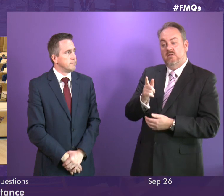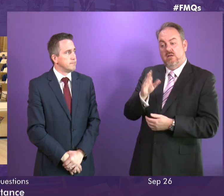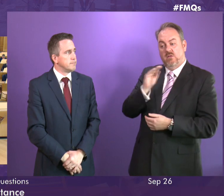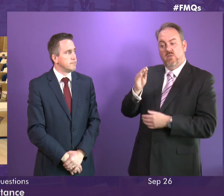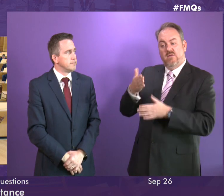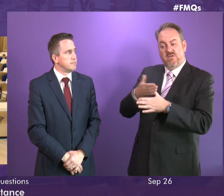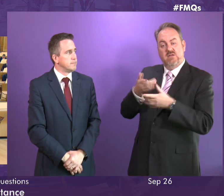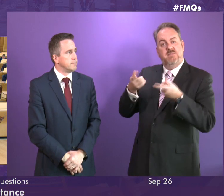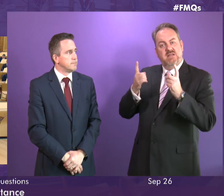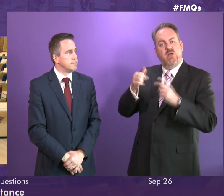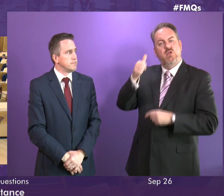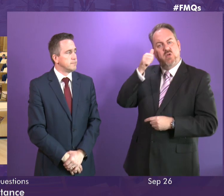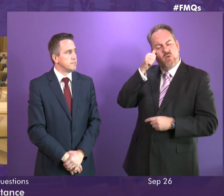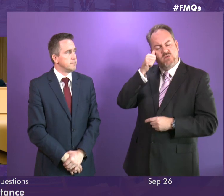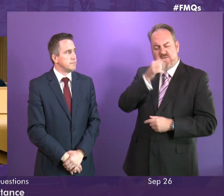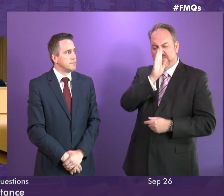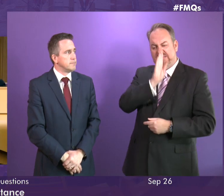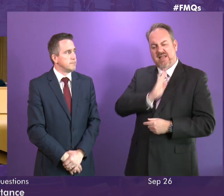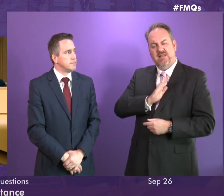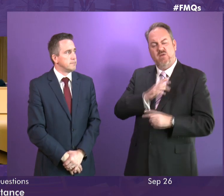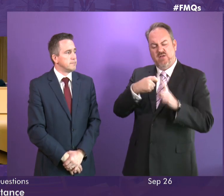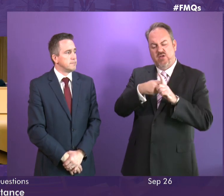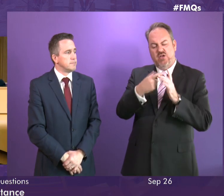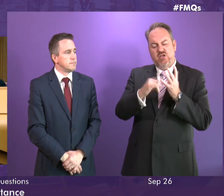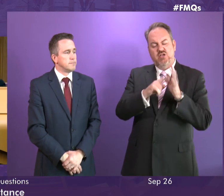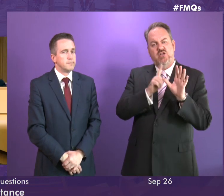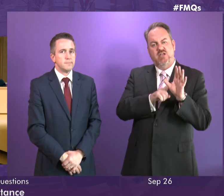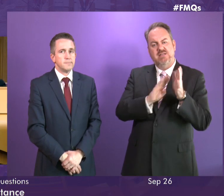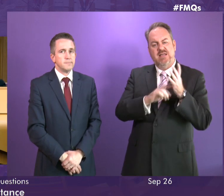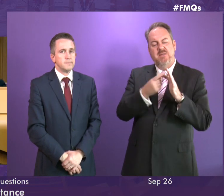The First Minister will be well aware of the heartache that Kirsty Maxwell’s family face